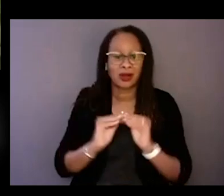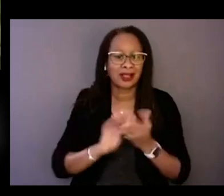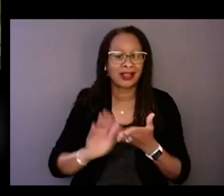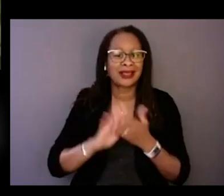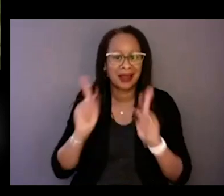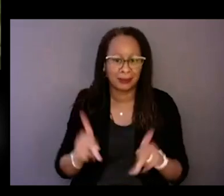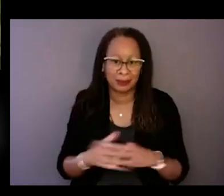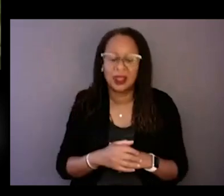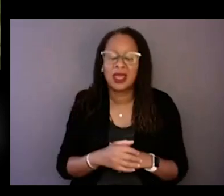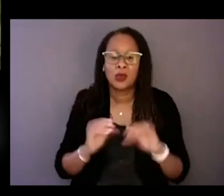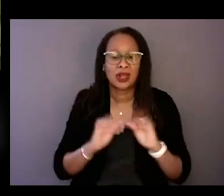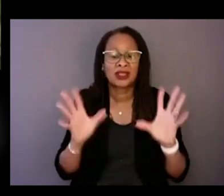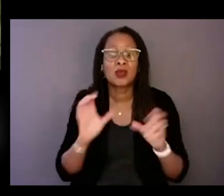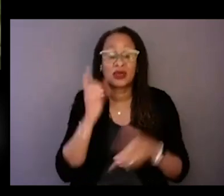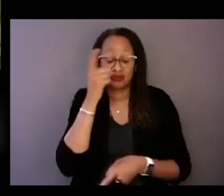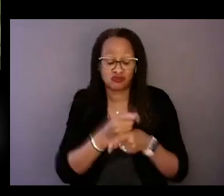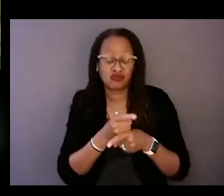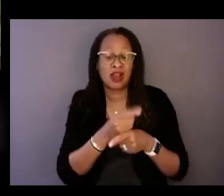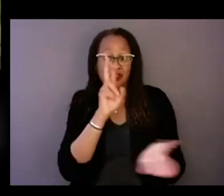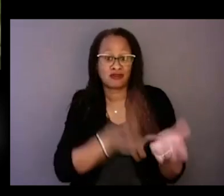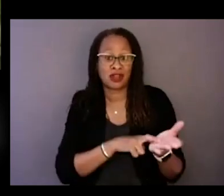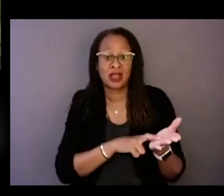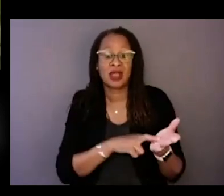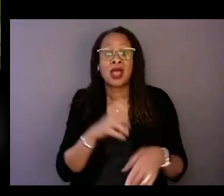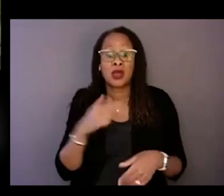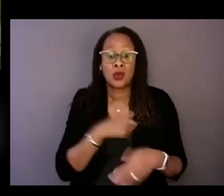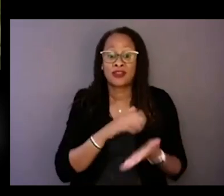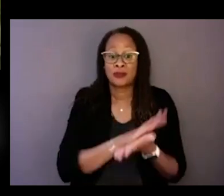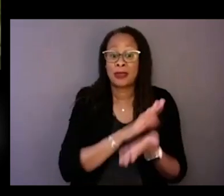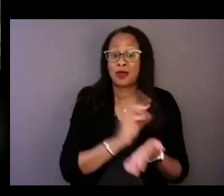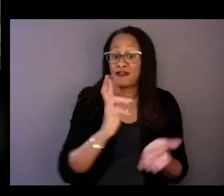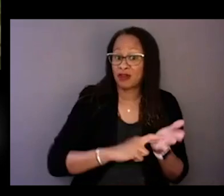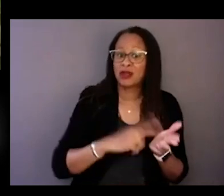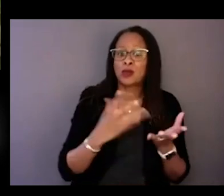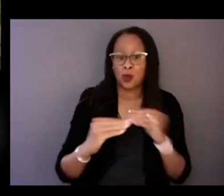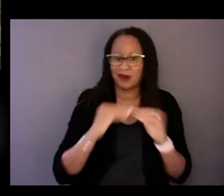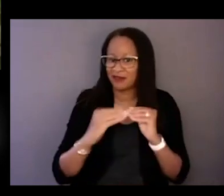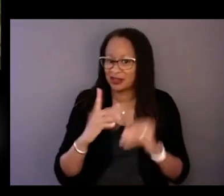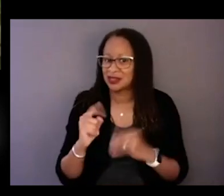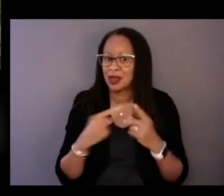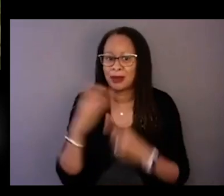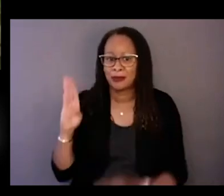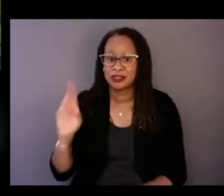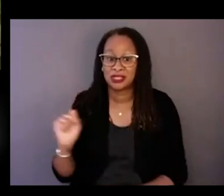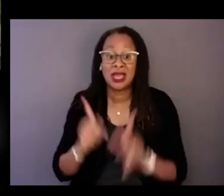and we want to correct the record. We're the paper of record making documentaries we want to correct the record about Britney. And I think that people who ended up in the film